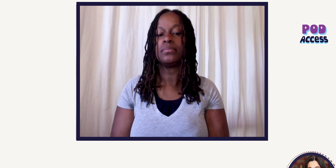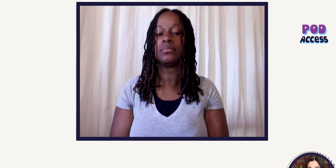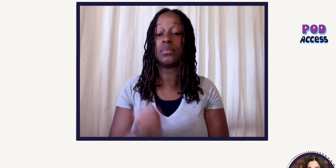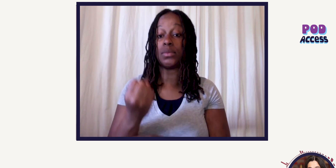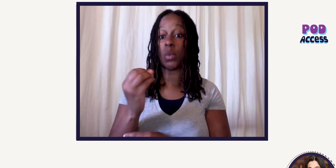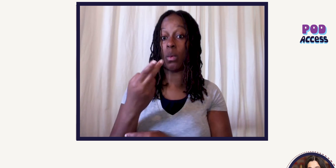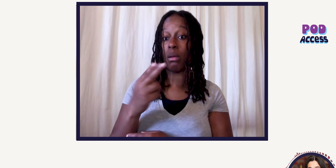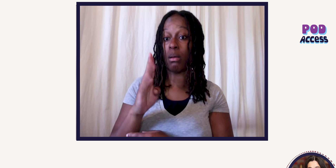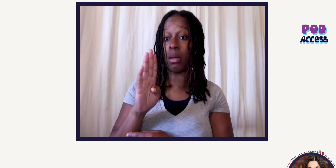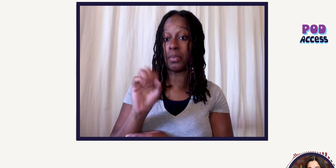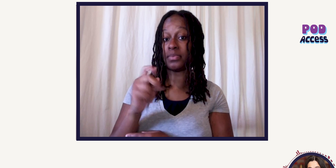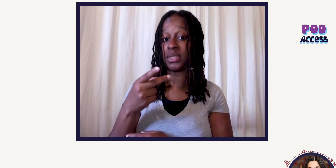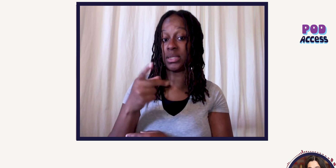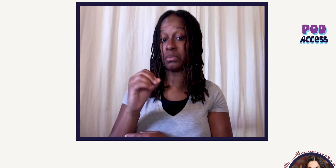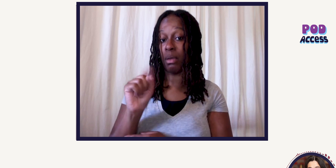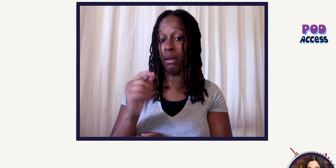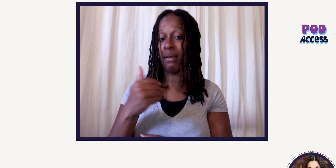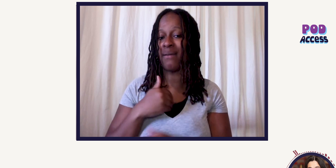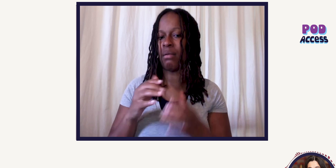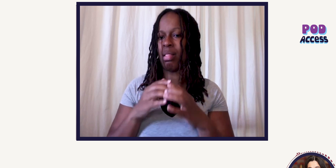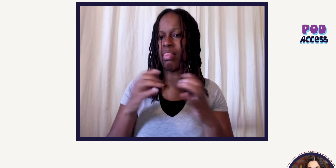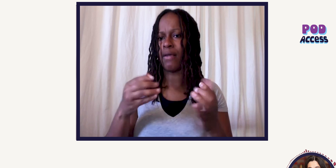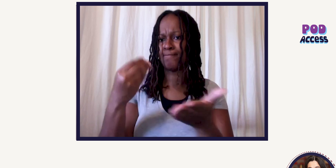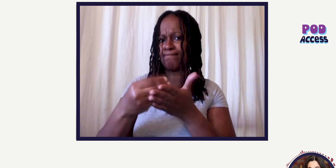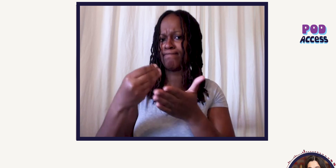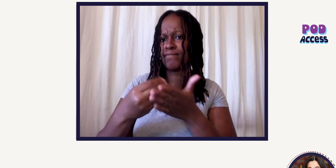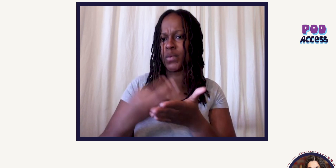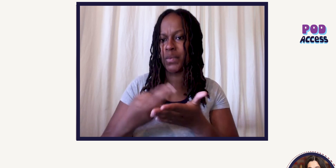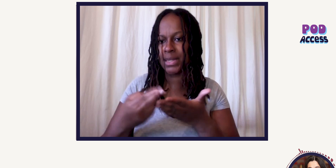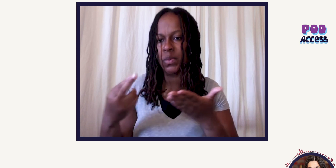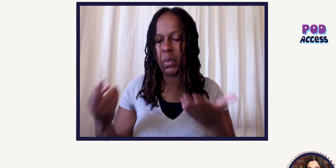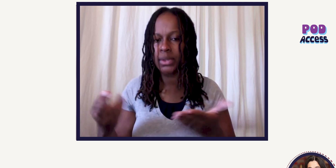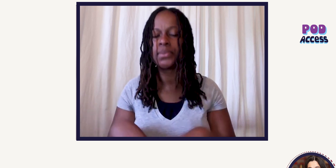So, HubSpot has a lot of monetized resources, in other words, things you have to pay for.